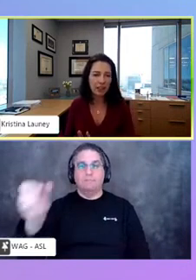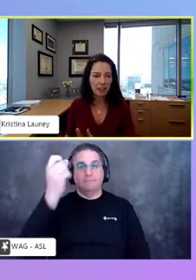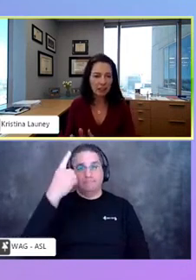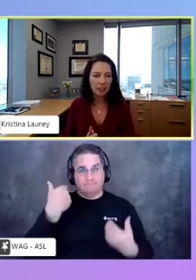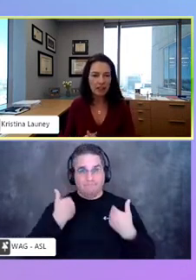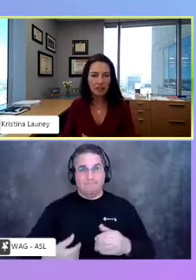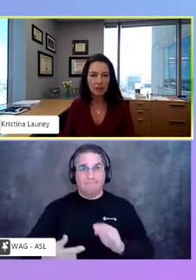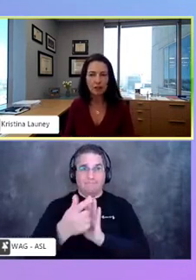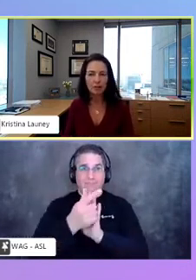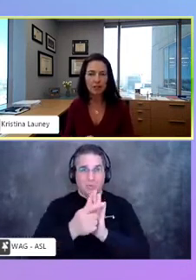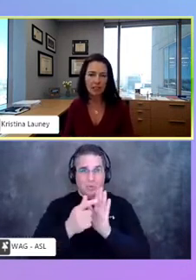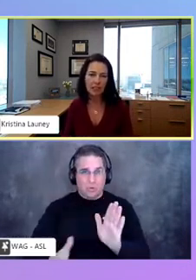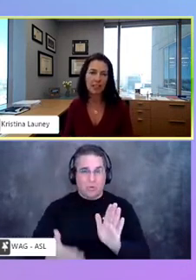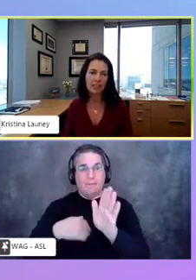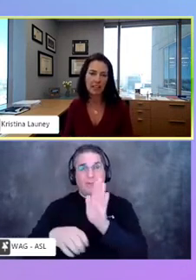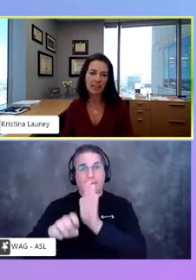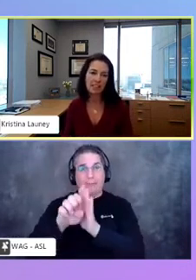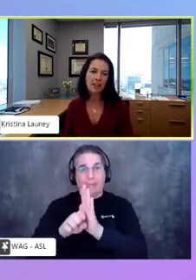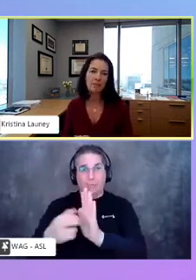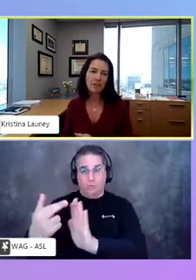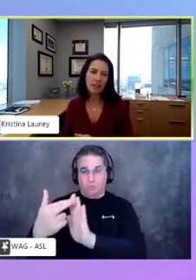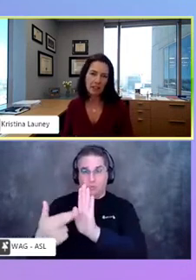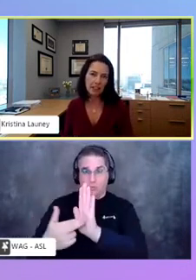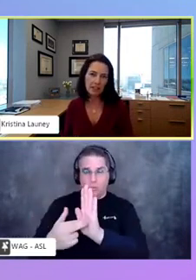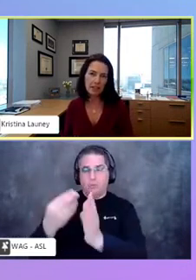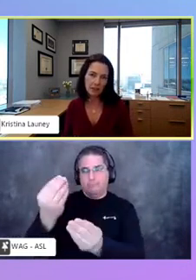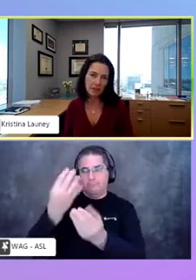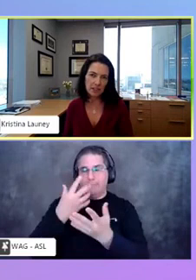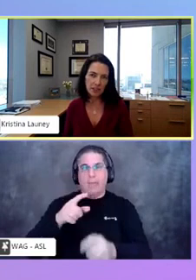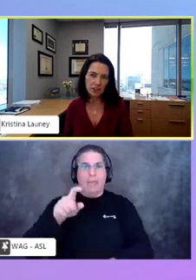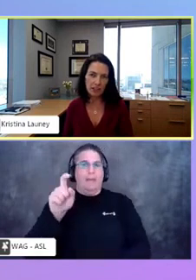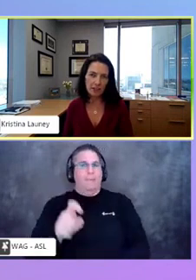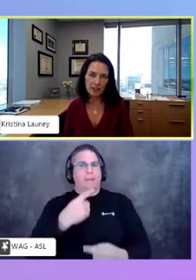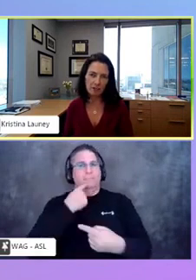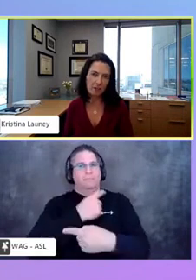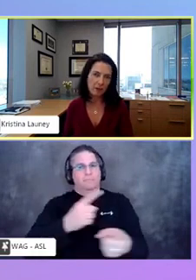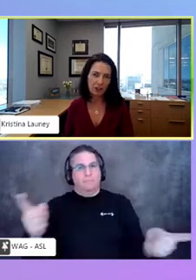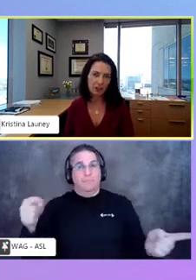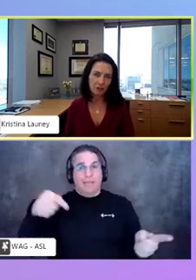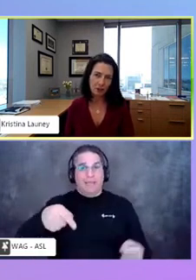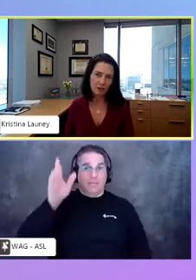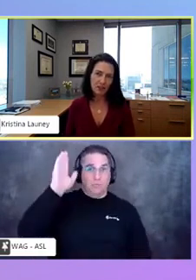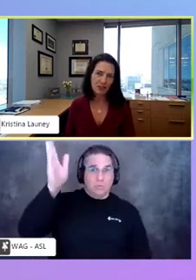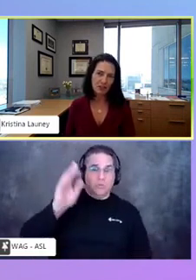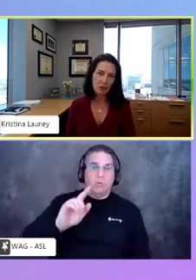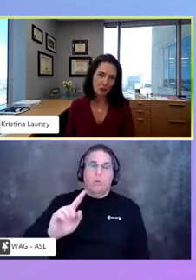after. to begin, I am acquired as an